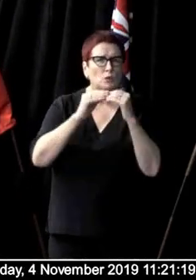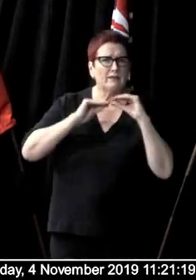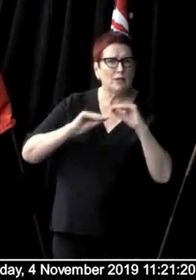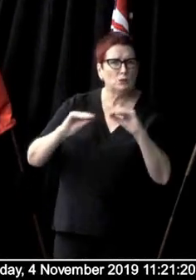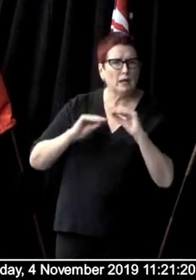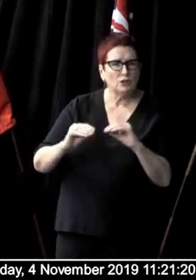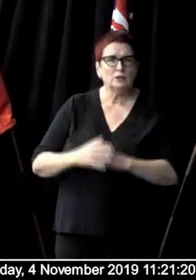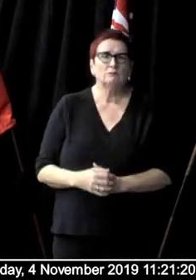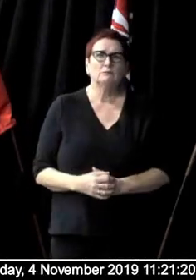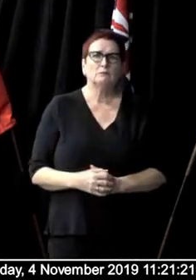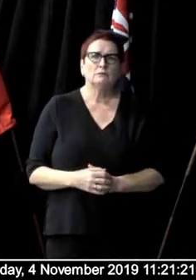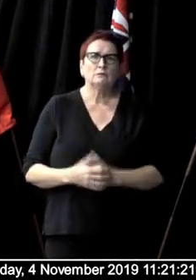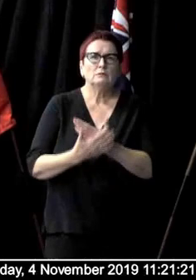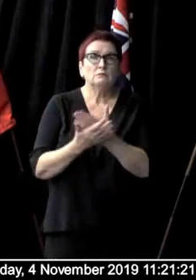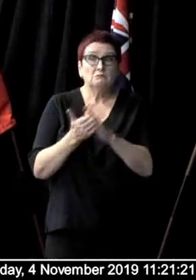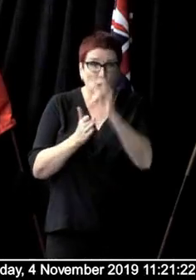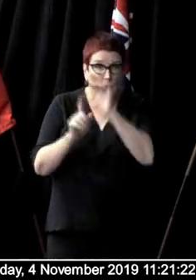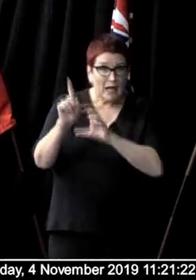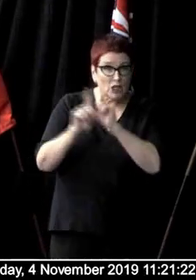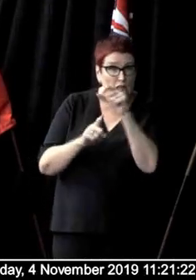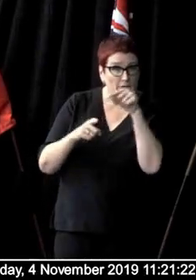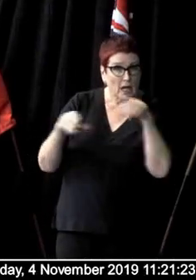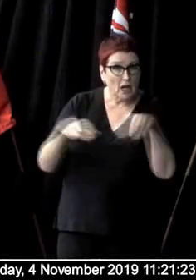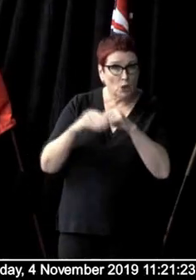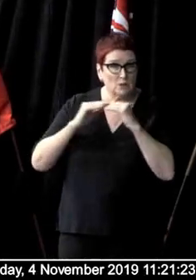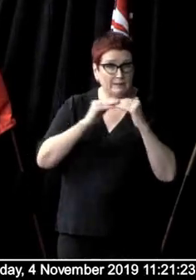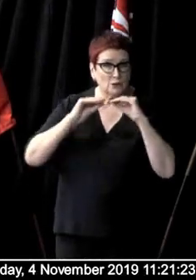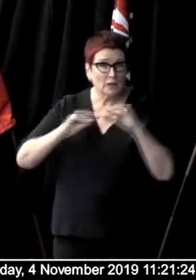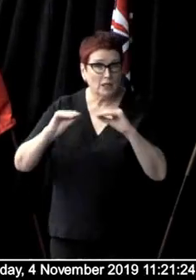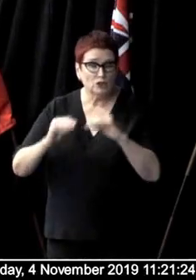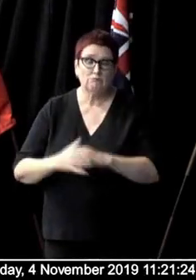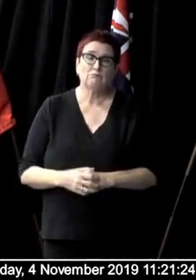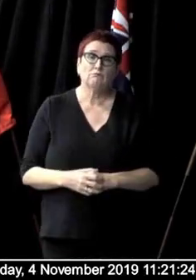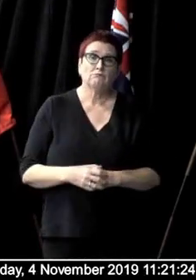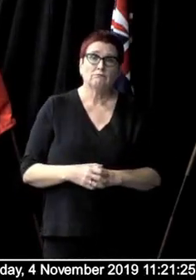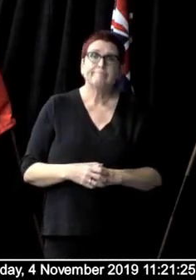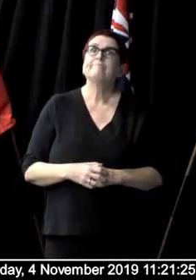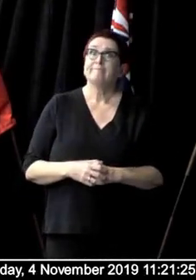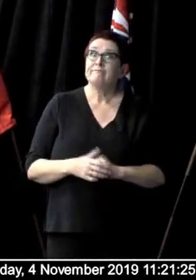relevant to its effective realisation, including examining the importance of principal and teacher attitudes.